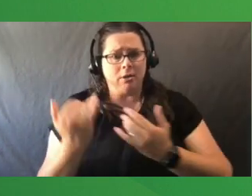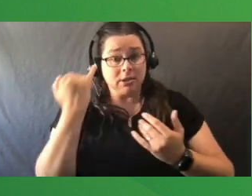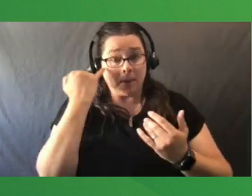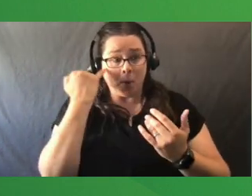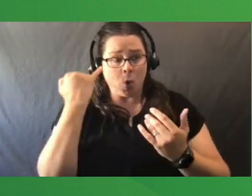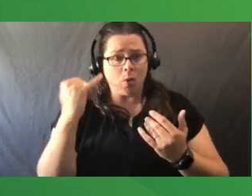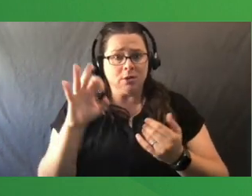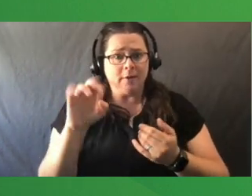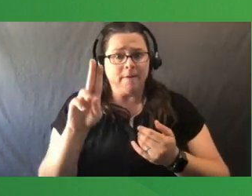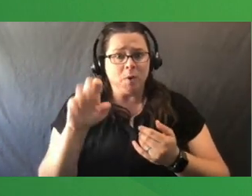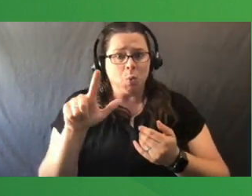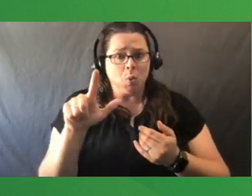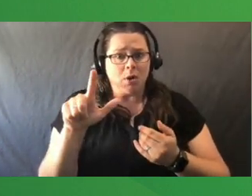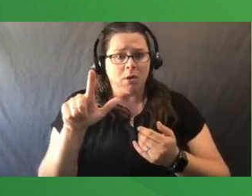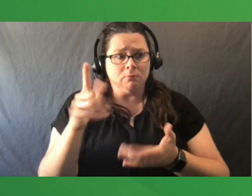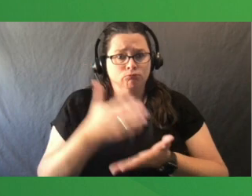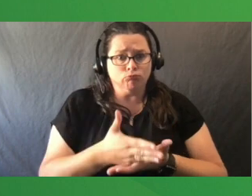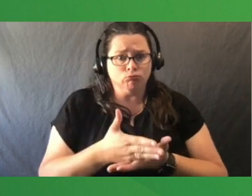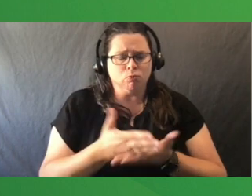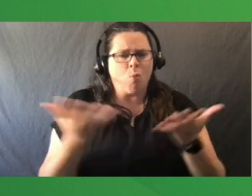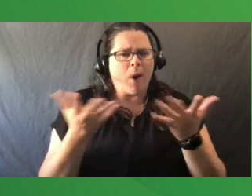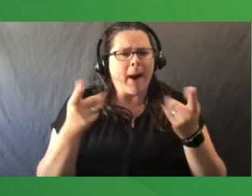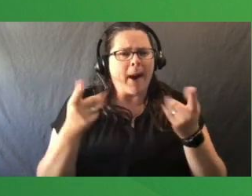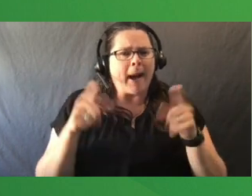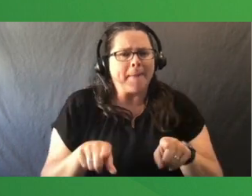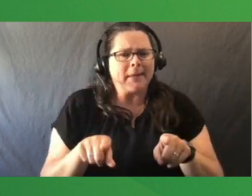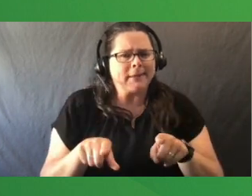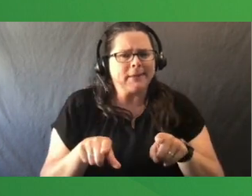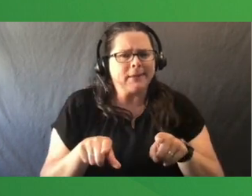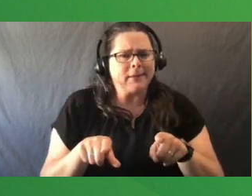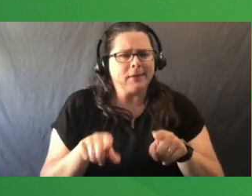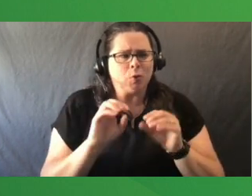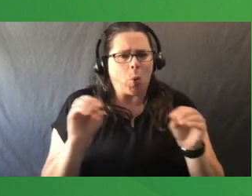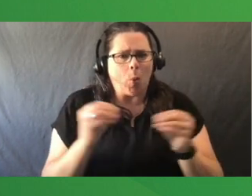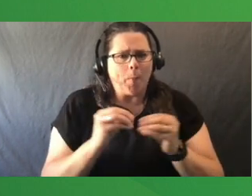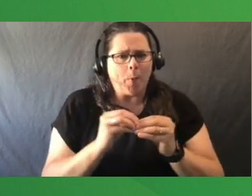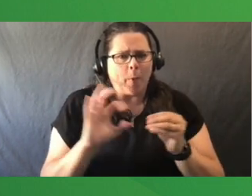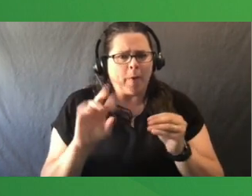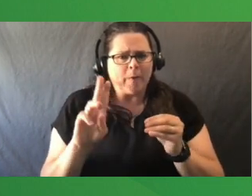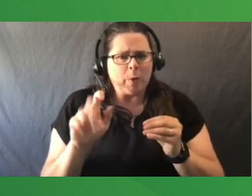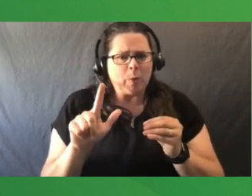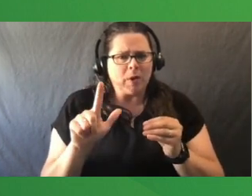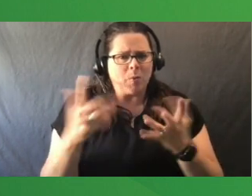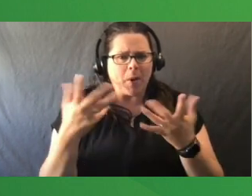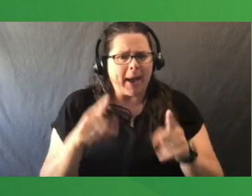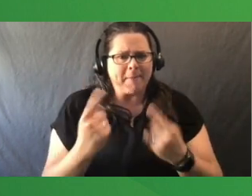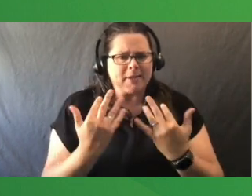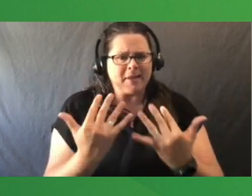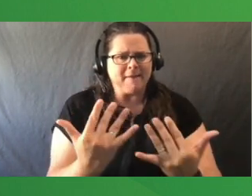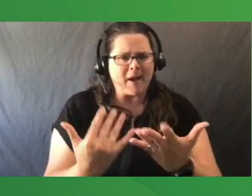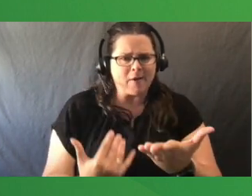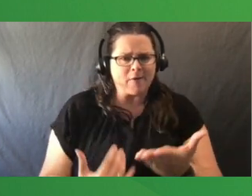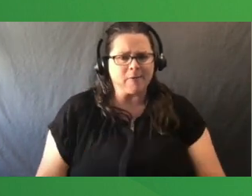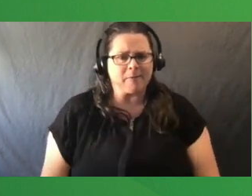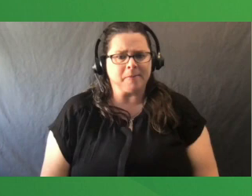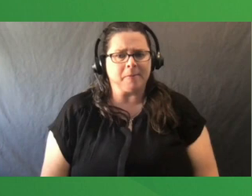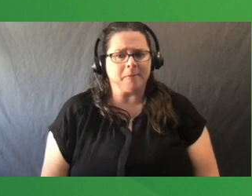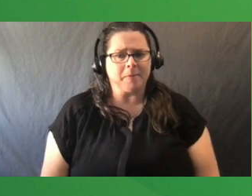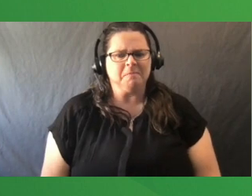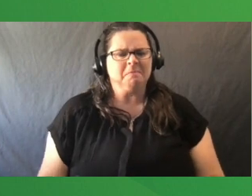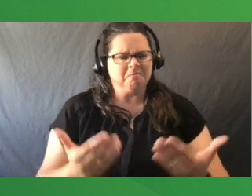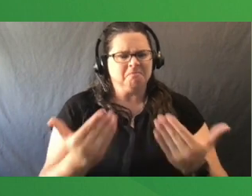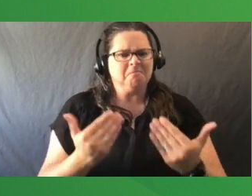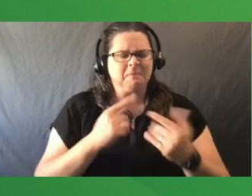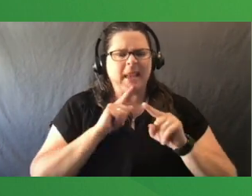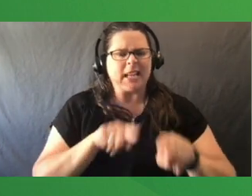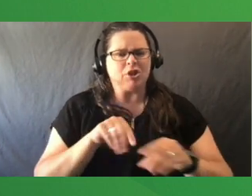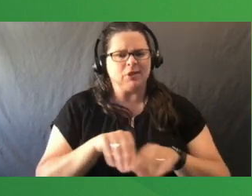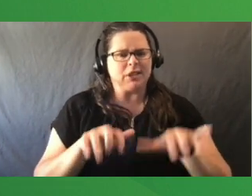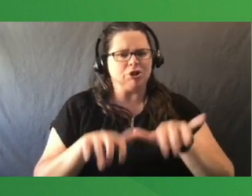Go ahead and put your ideas in the chat.